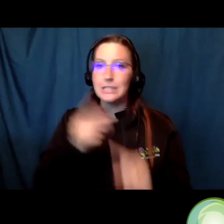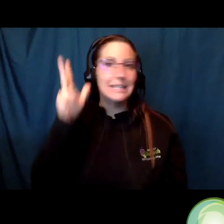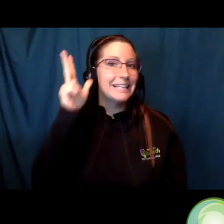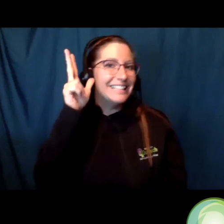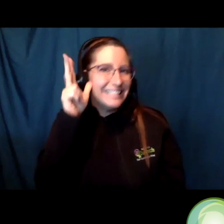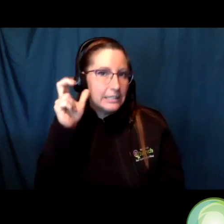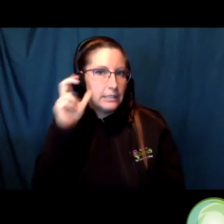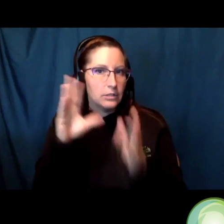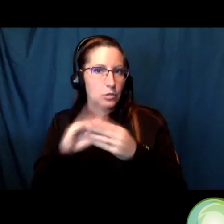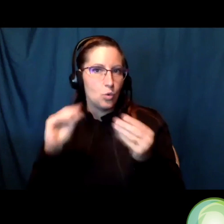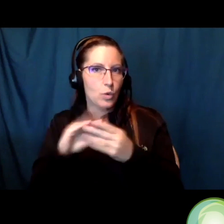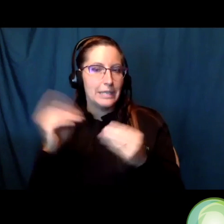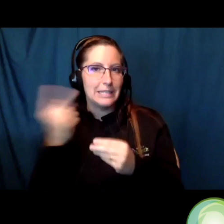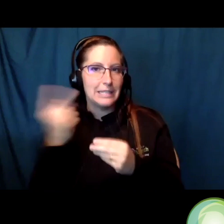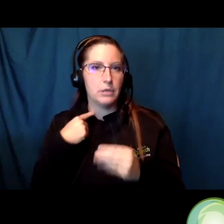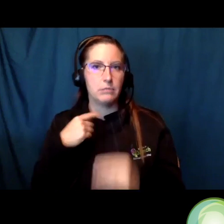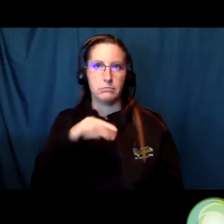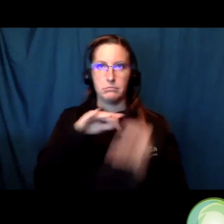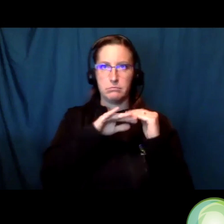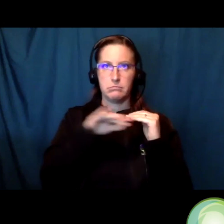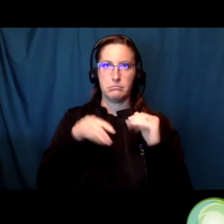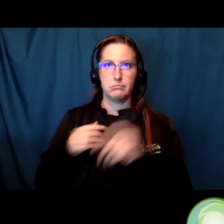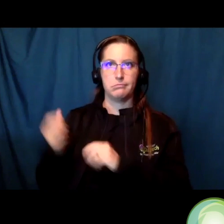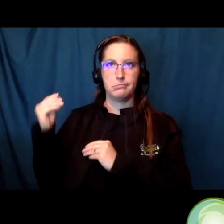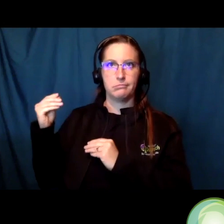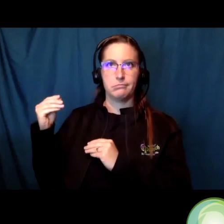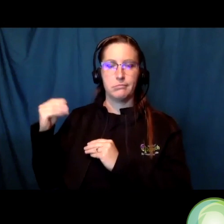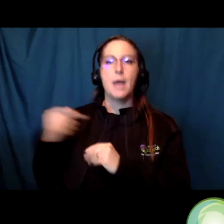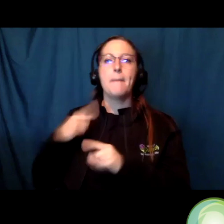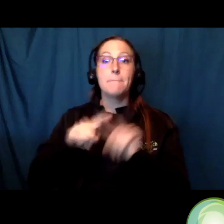by a person stagnant standing there they have the animated stories.